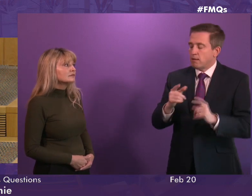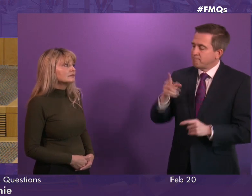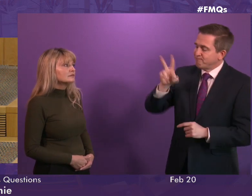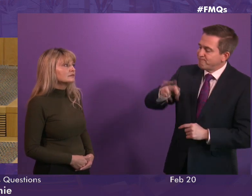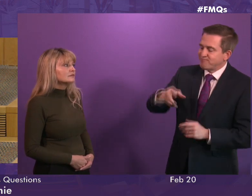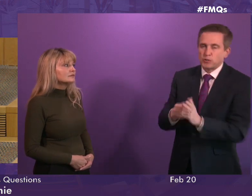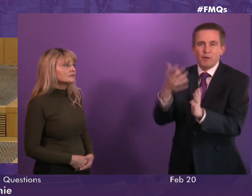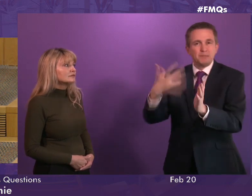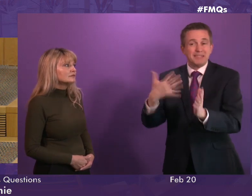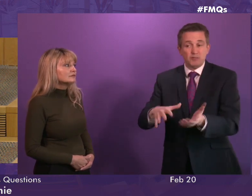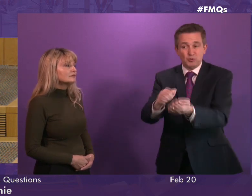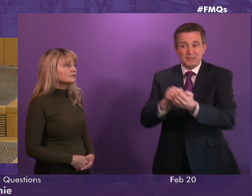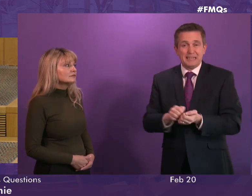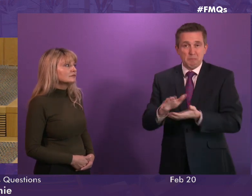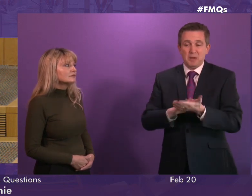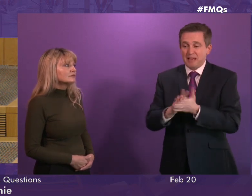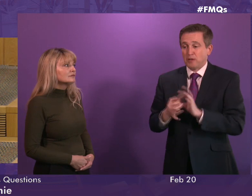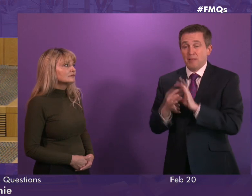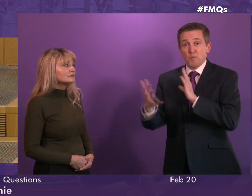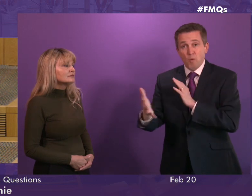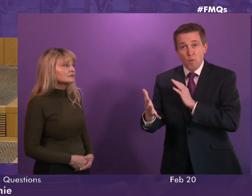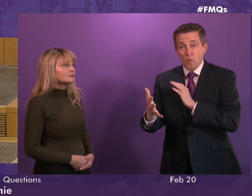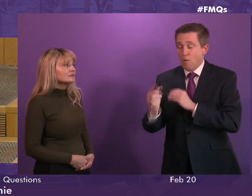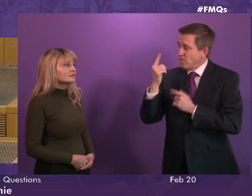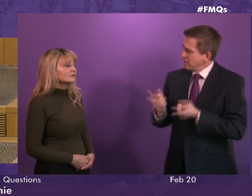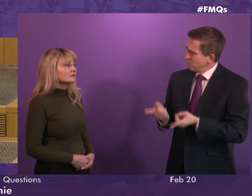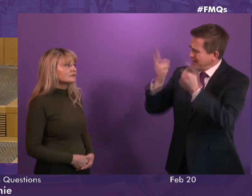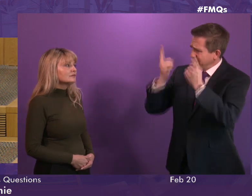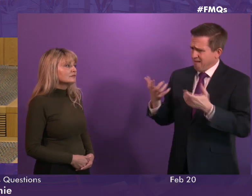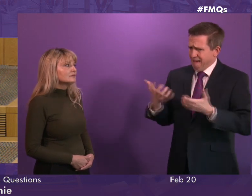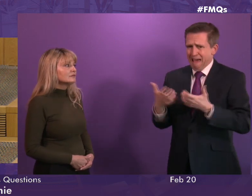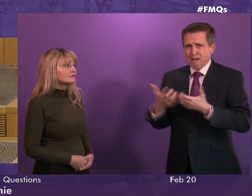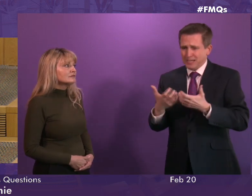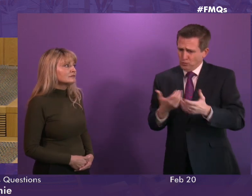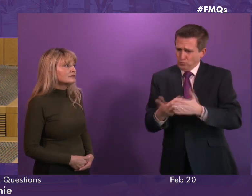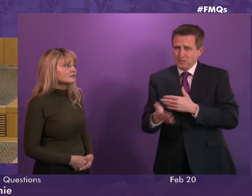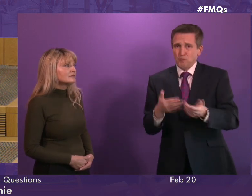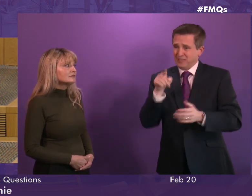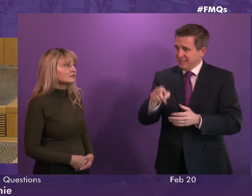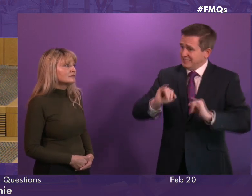to keep. What is the First Minister going to do about this terrible mistake in her big